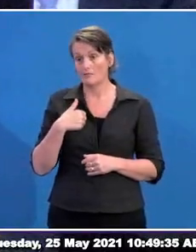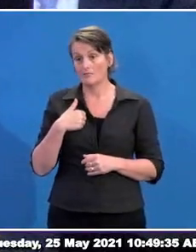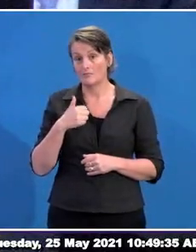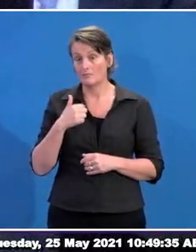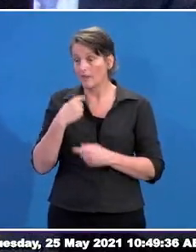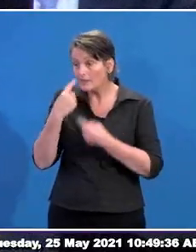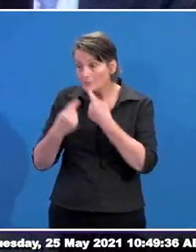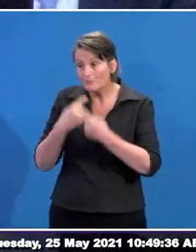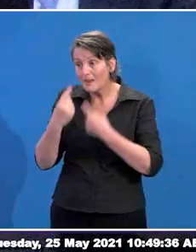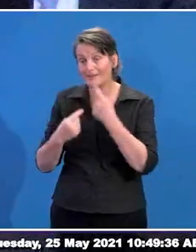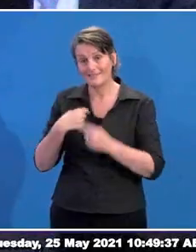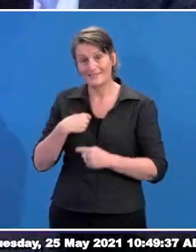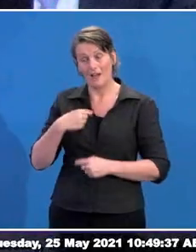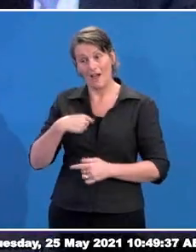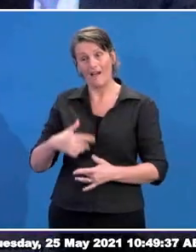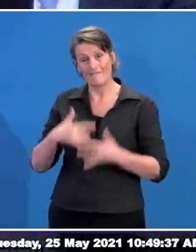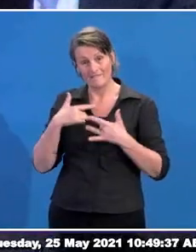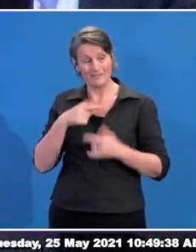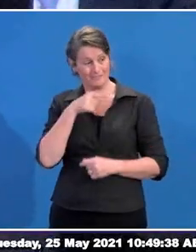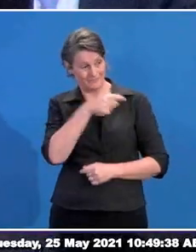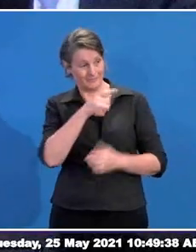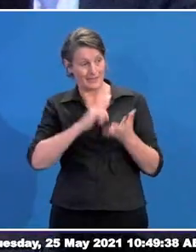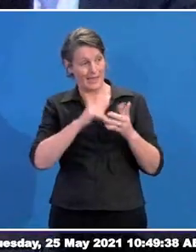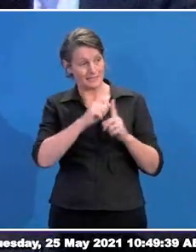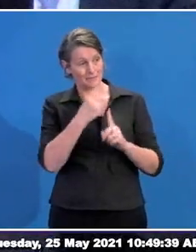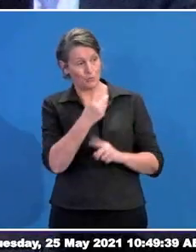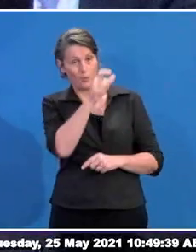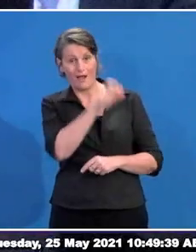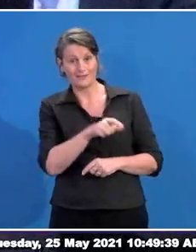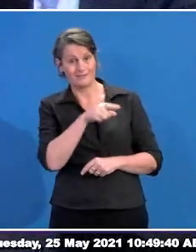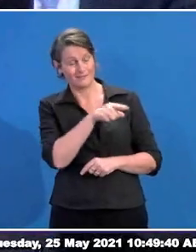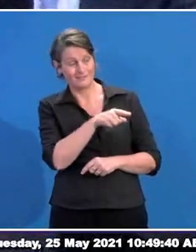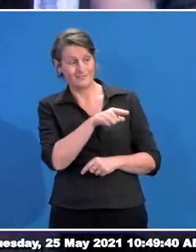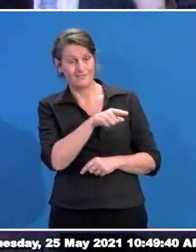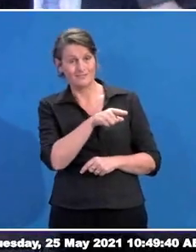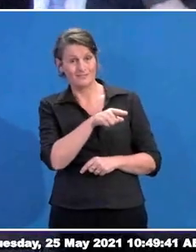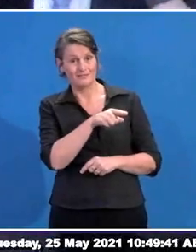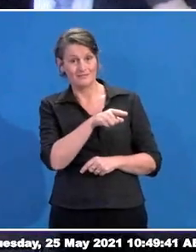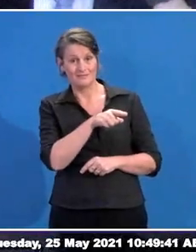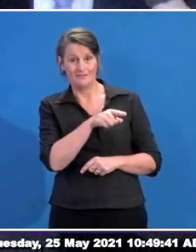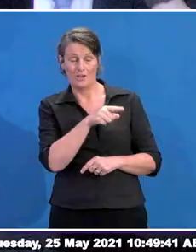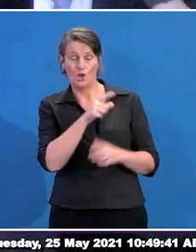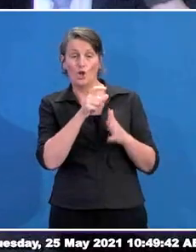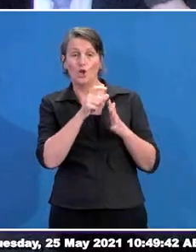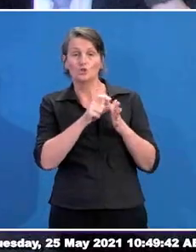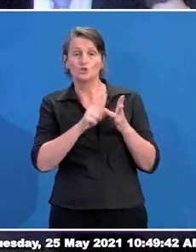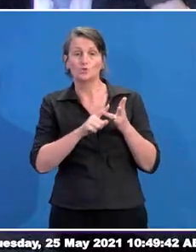that it was my view that SP1 had done and got away with a lot more than SP2.